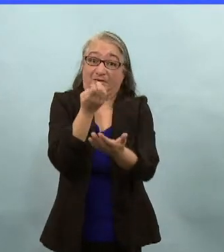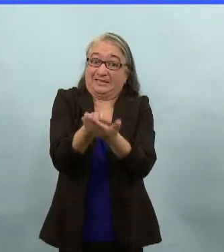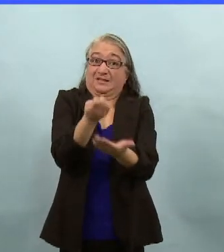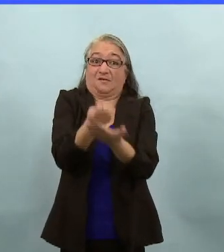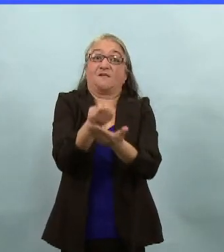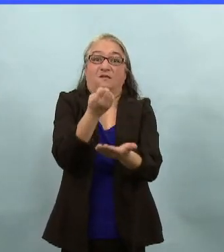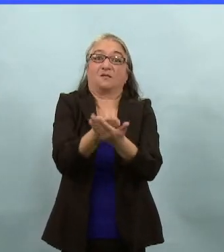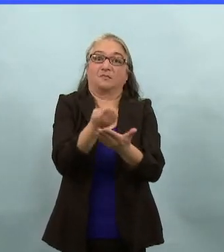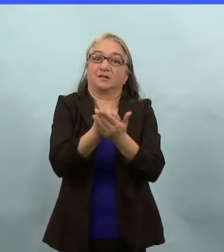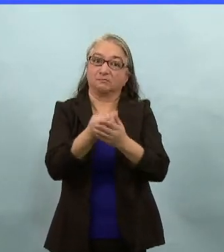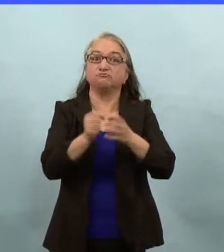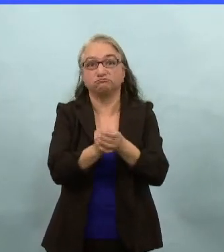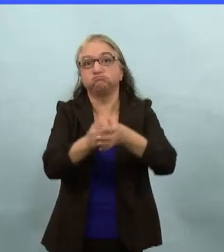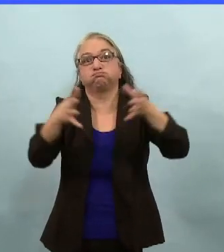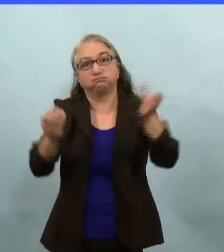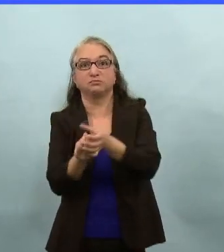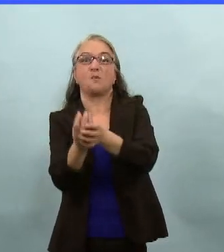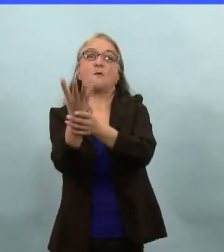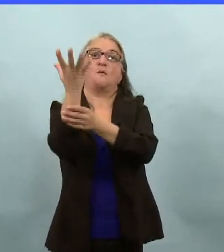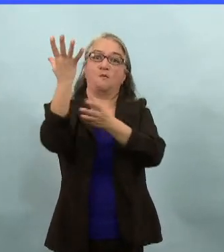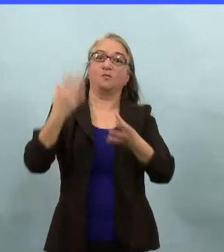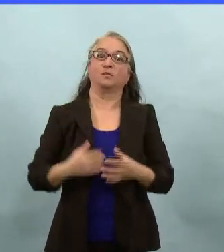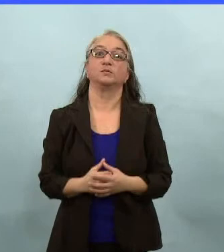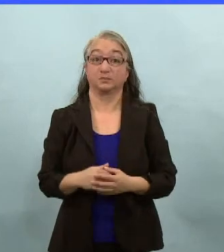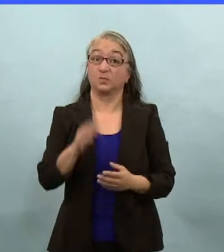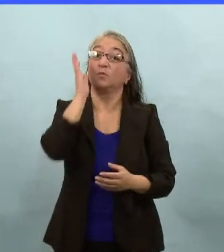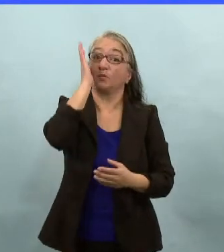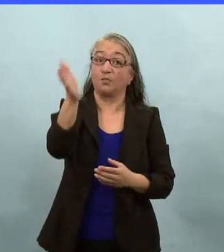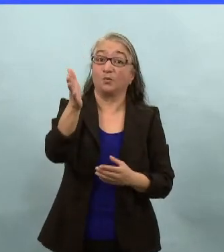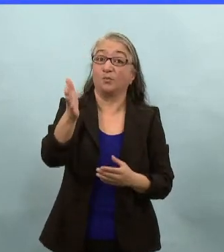have to see the light at the end of this tunnel that will be a light at the end of this tunnel